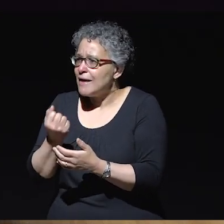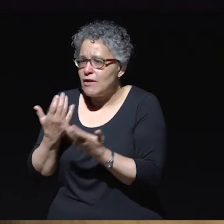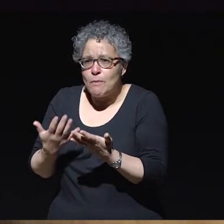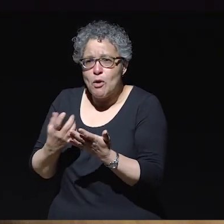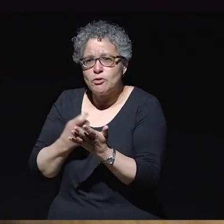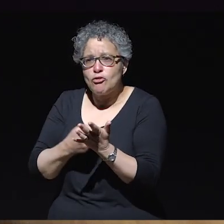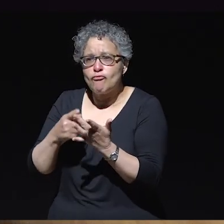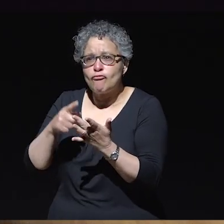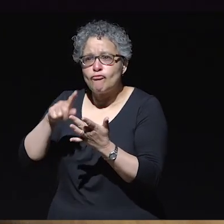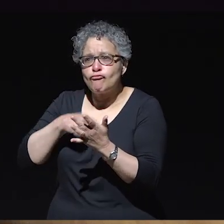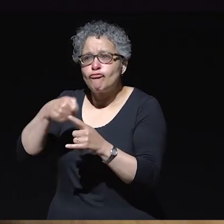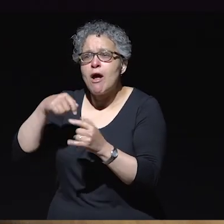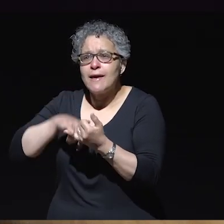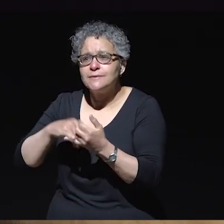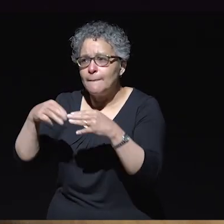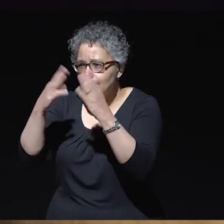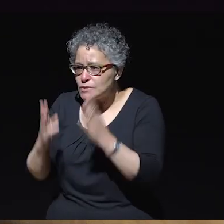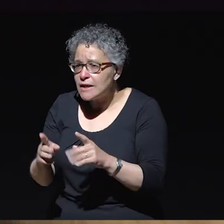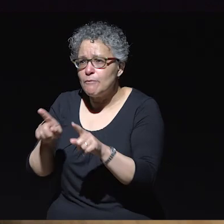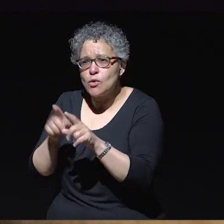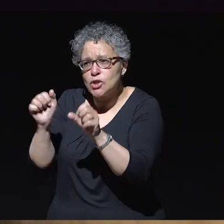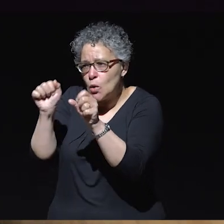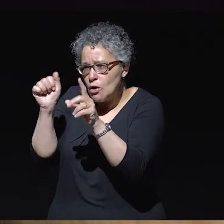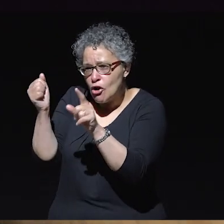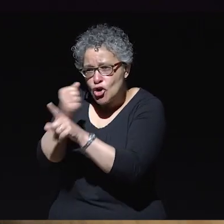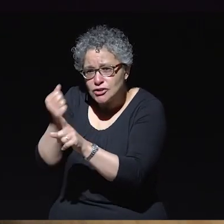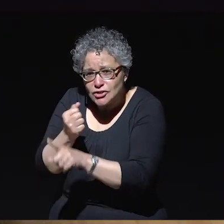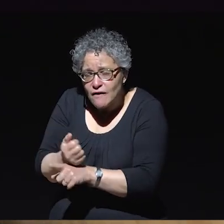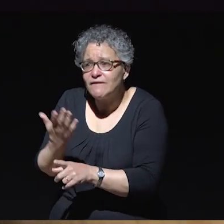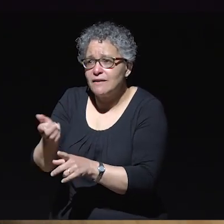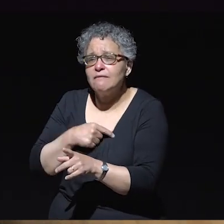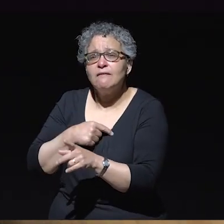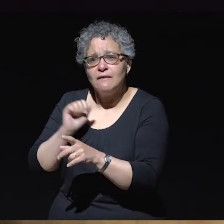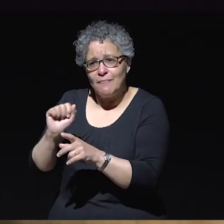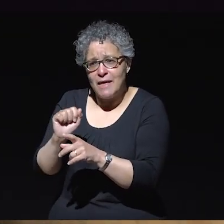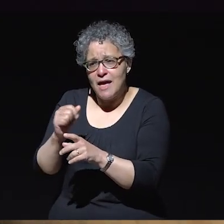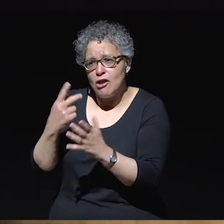in plain sight, as it were, for the public to watch, this entire two-year conservation project